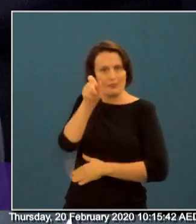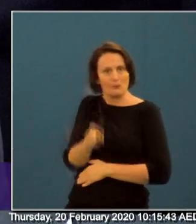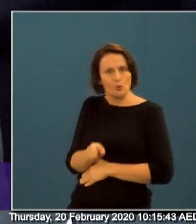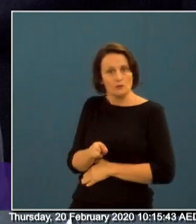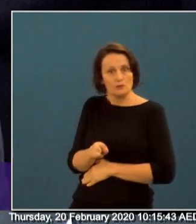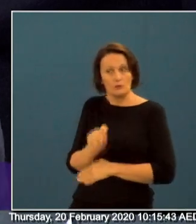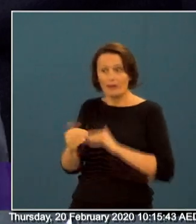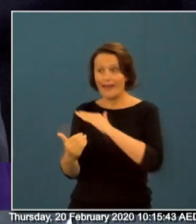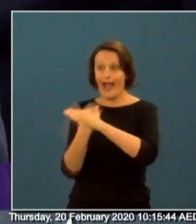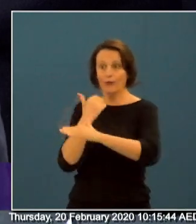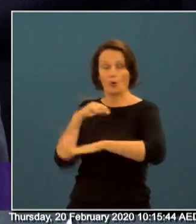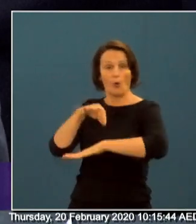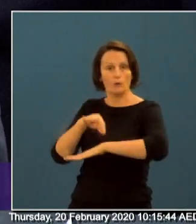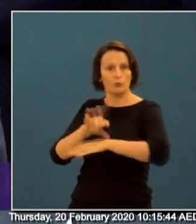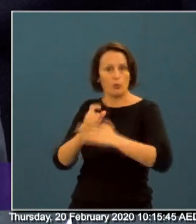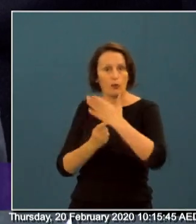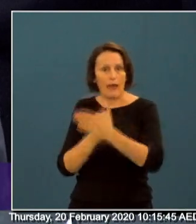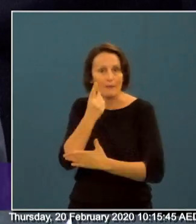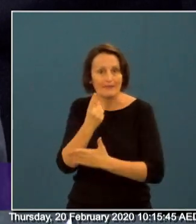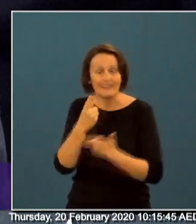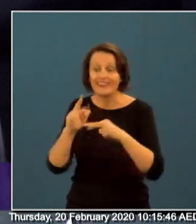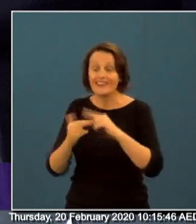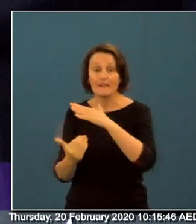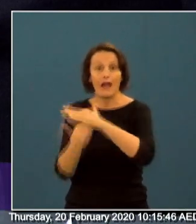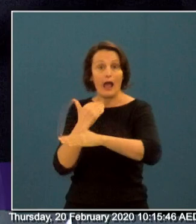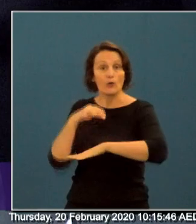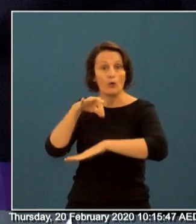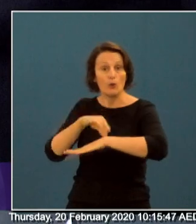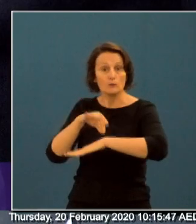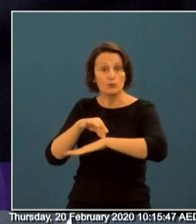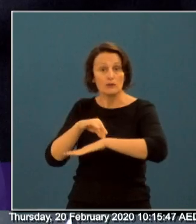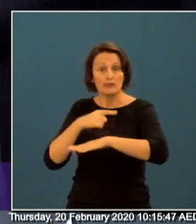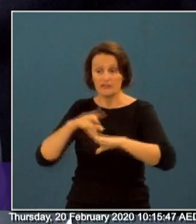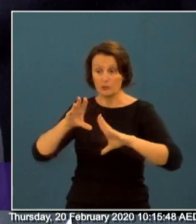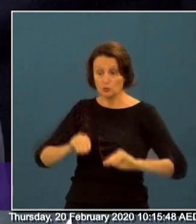If they leave hospital and there's no follow-through that's adequate,